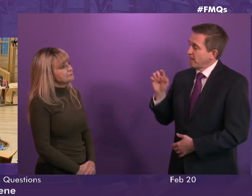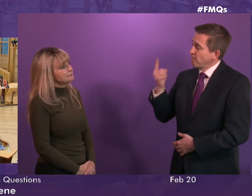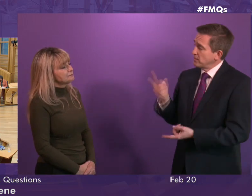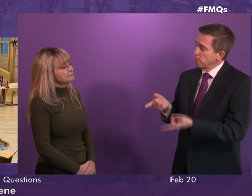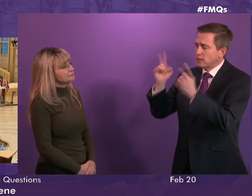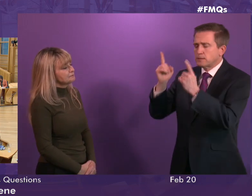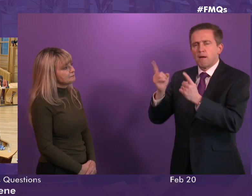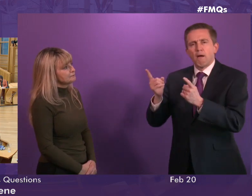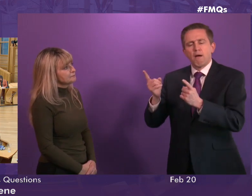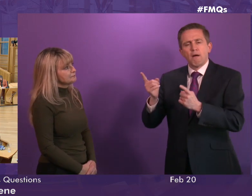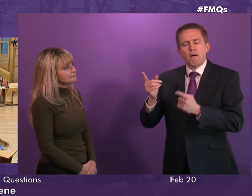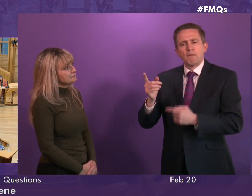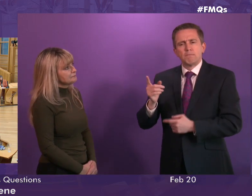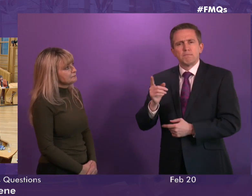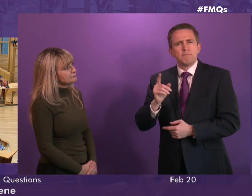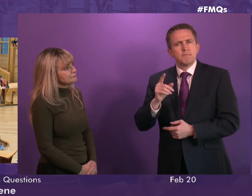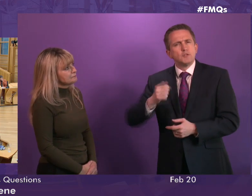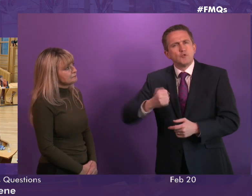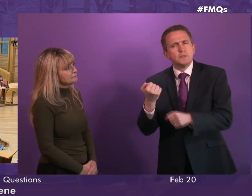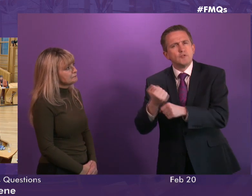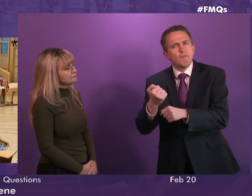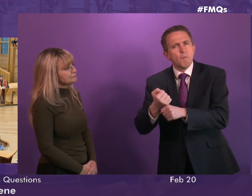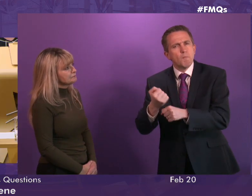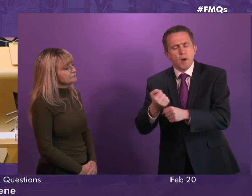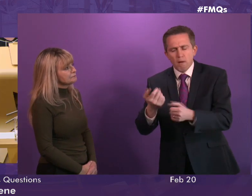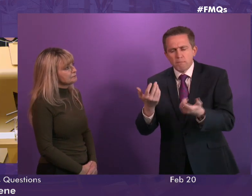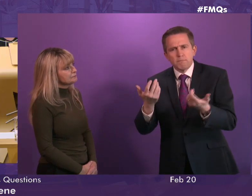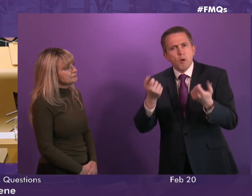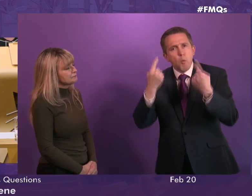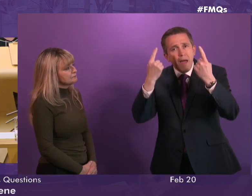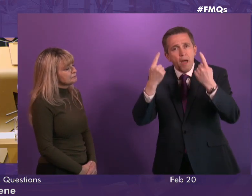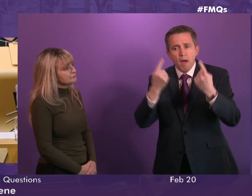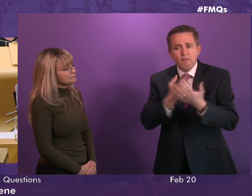Scottish Government is taking in response to reports that the number of people diagnosed